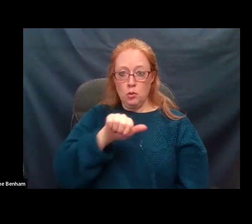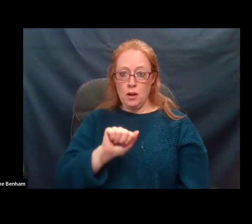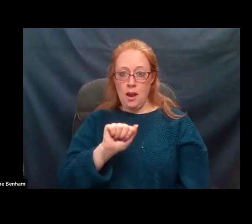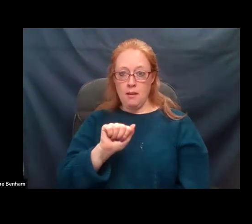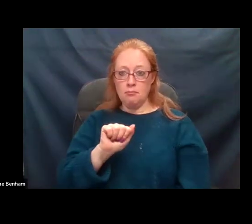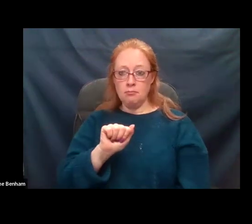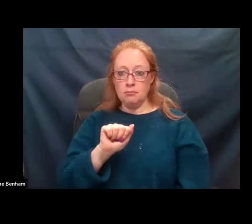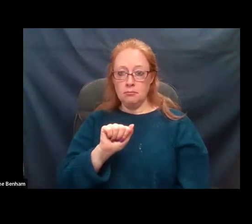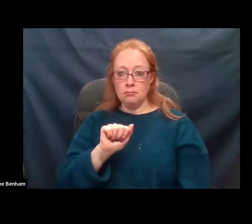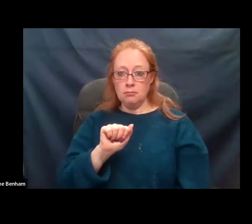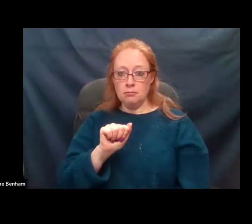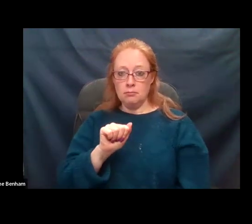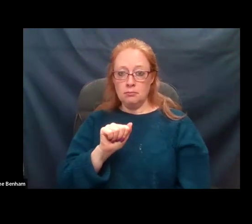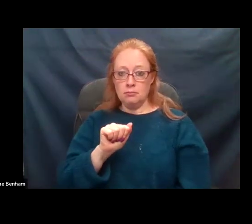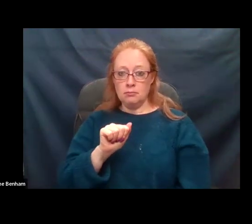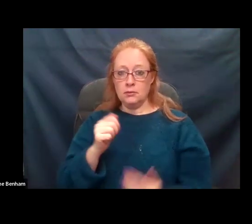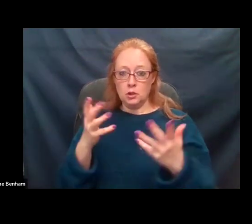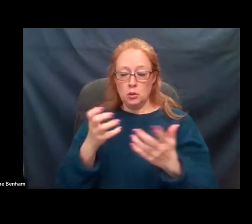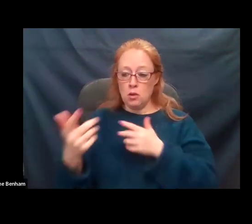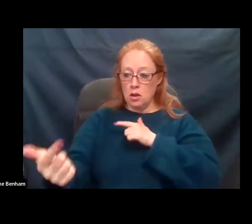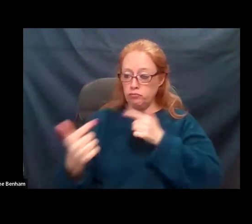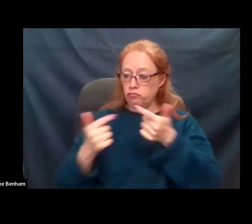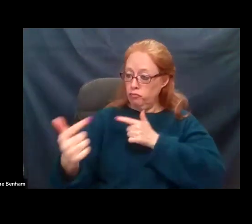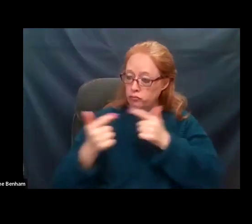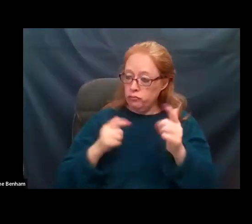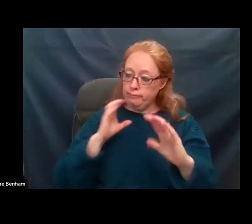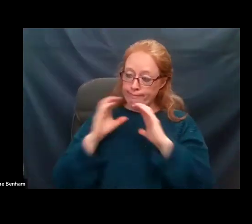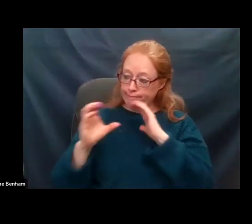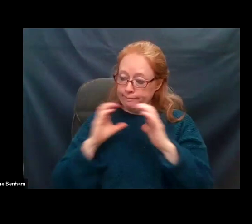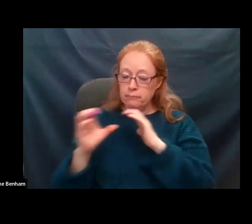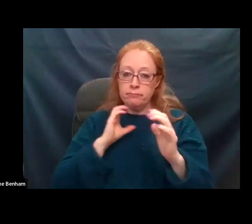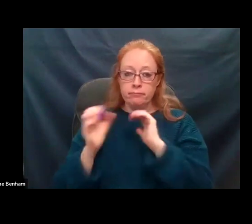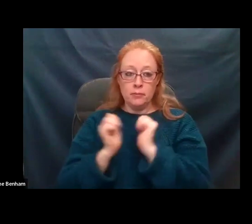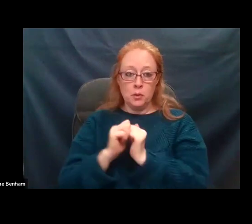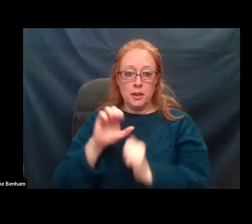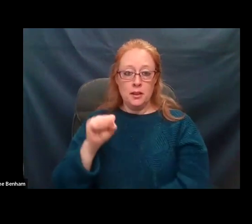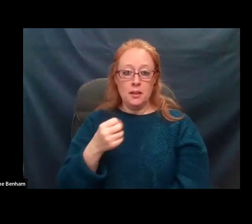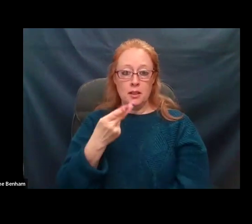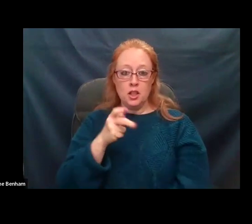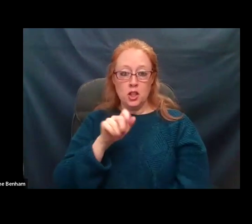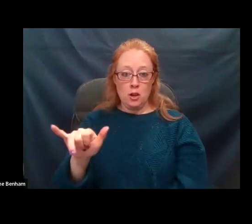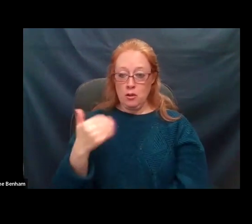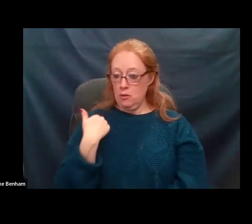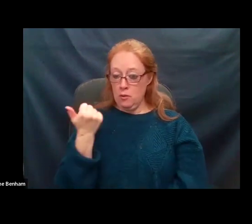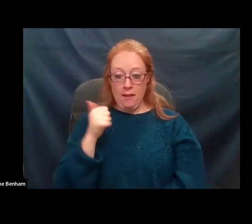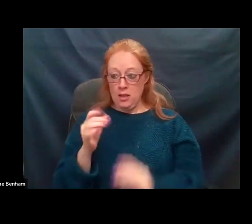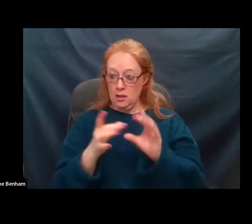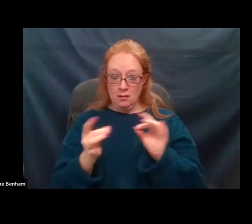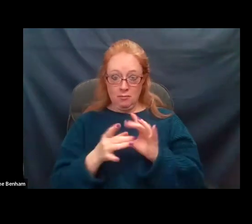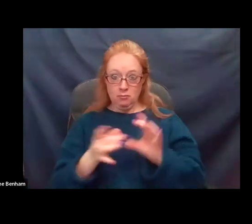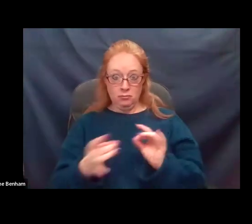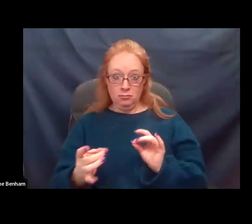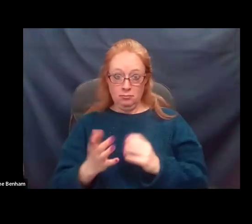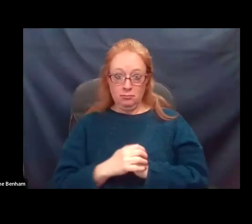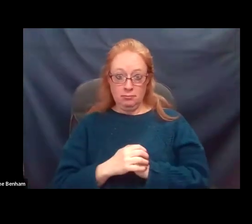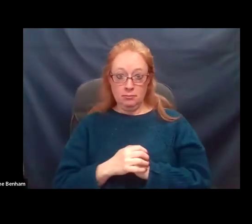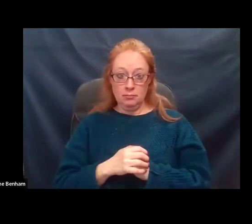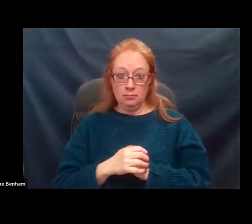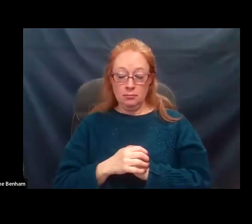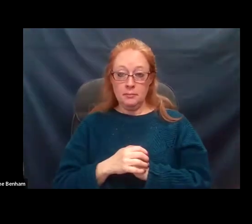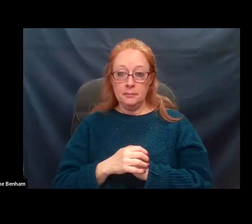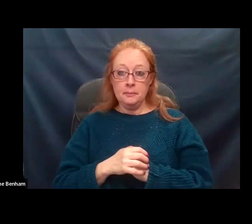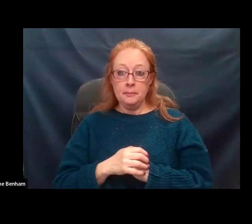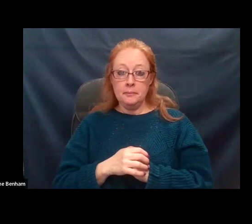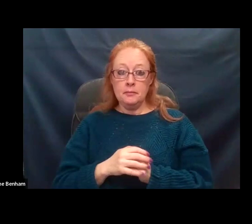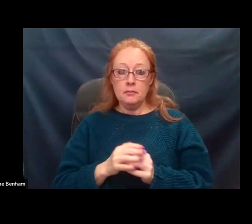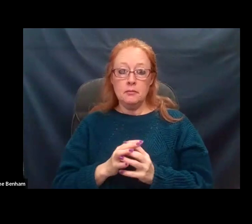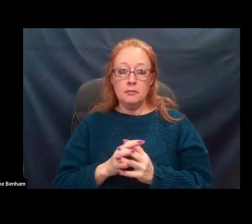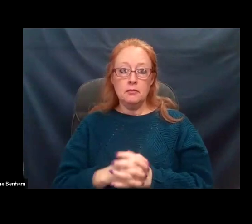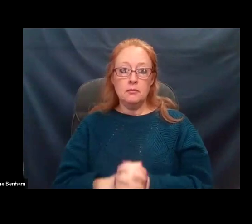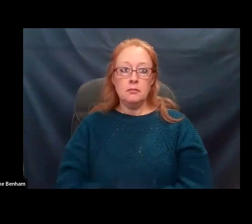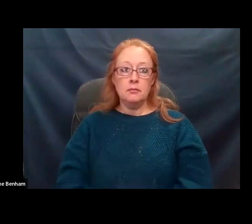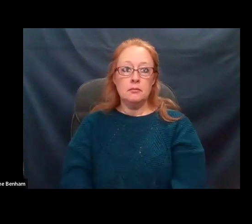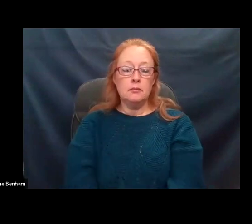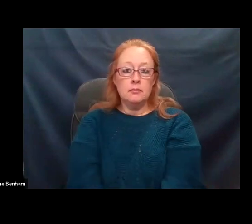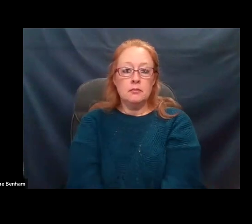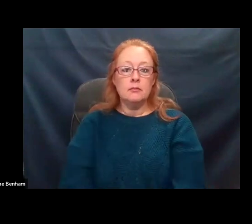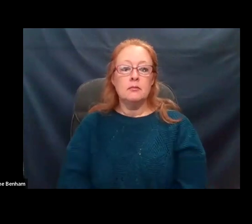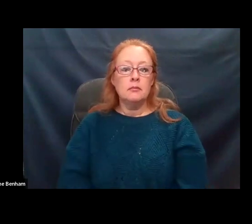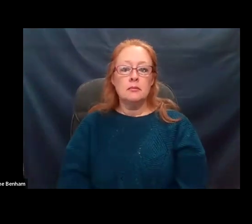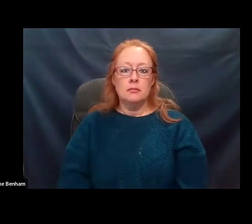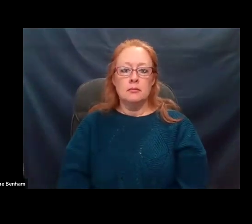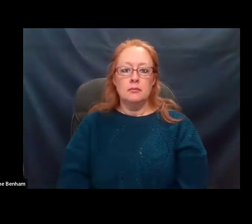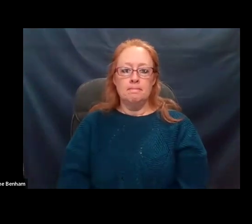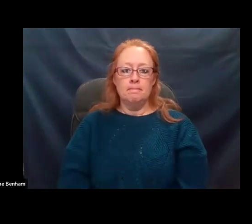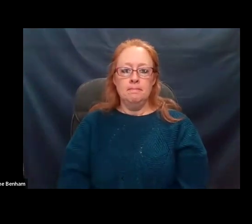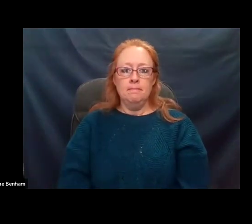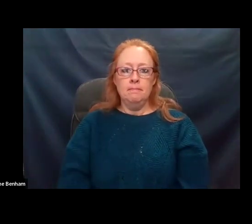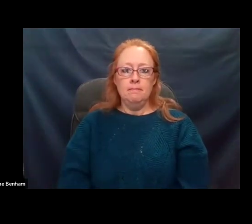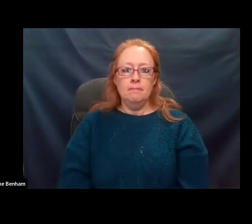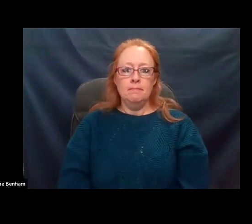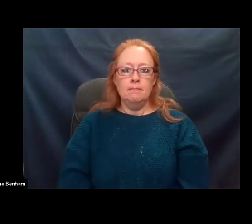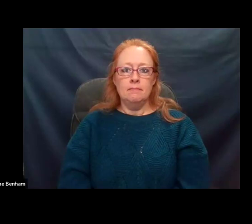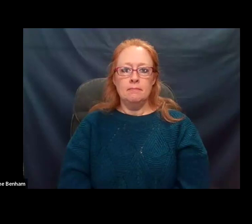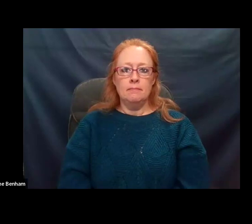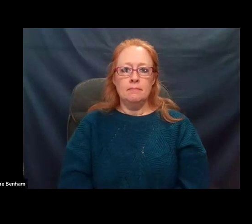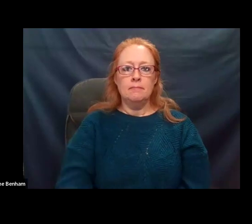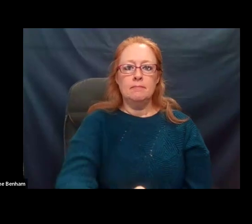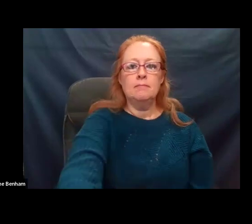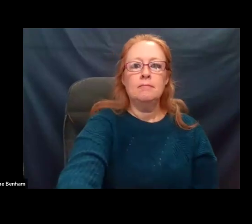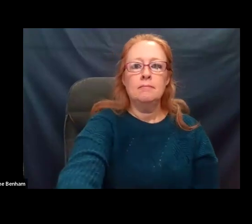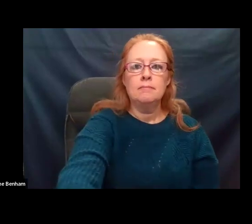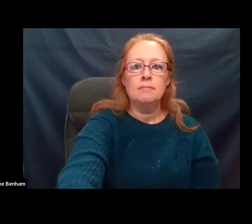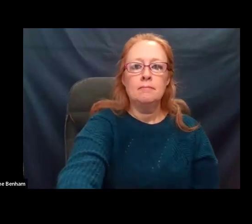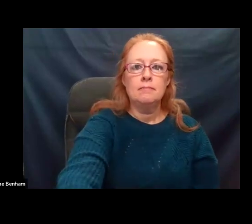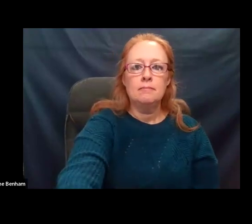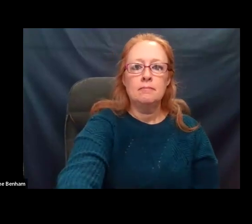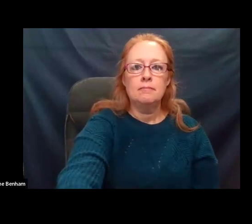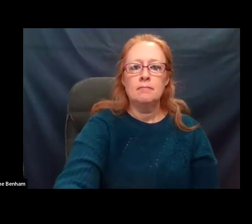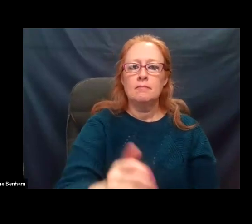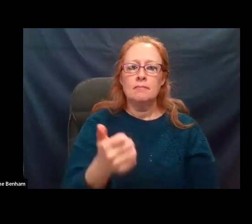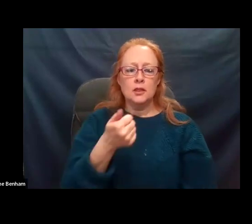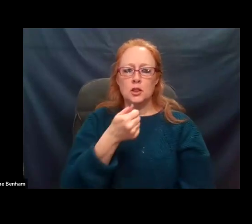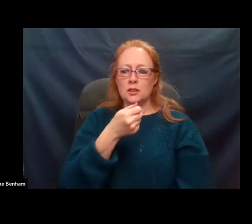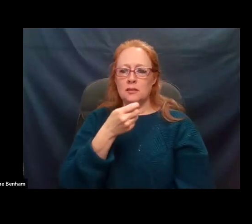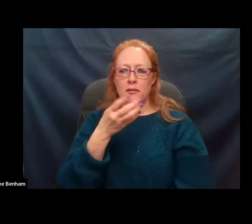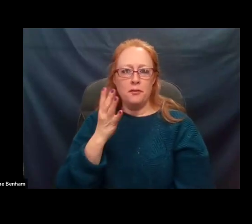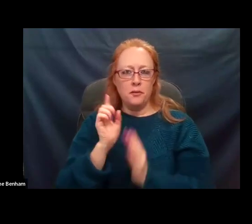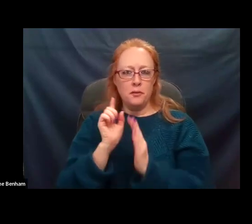If anyone wants to talk to Shari or ask a question, please use the Q&A box below.